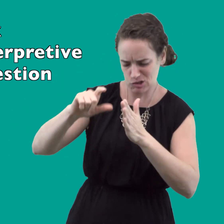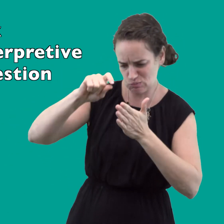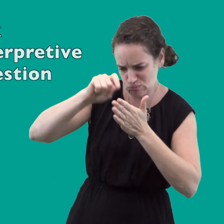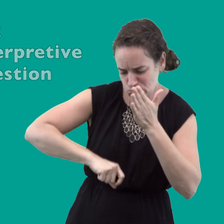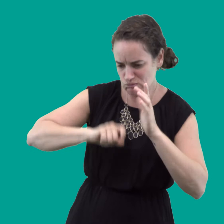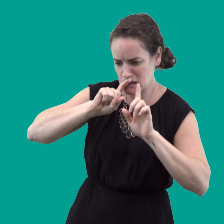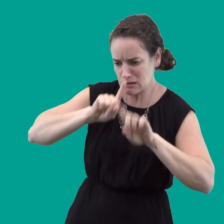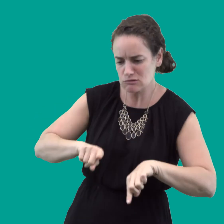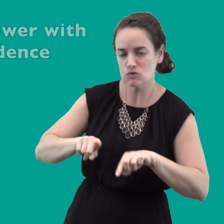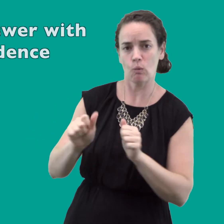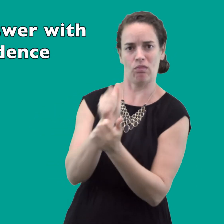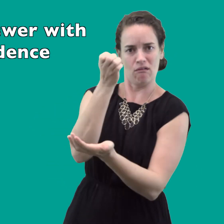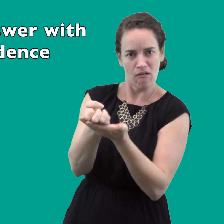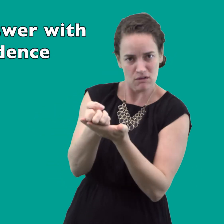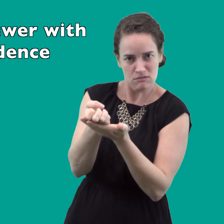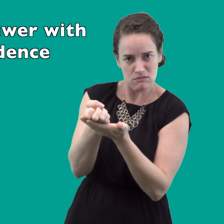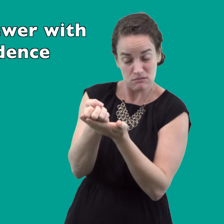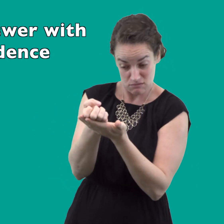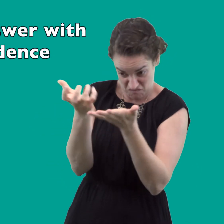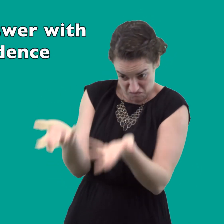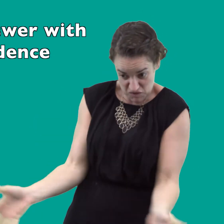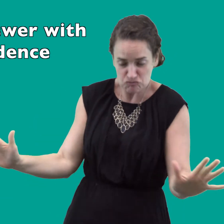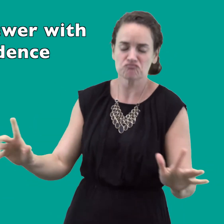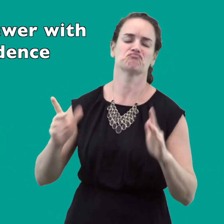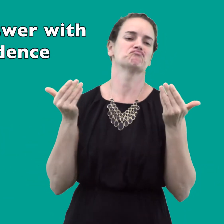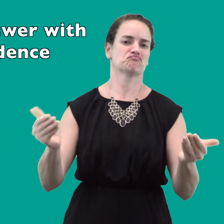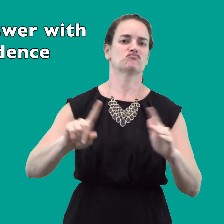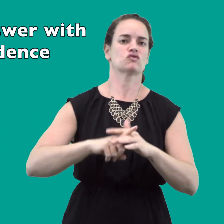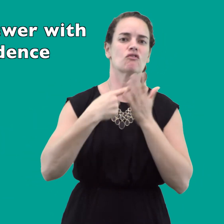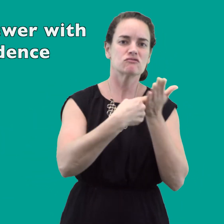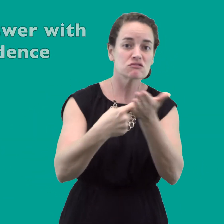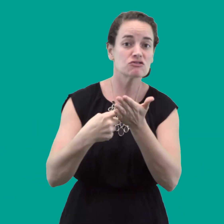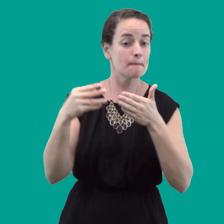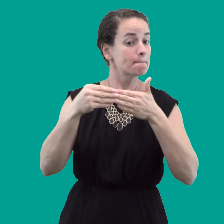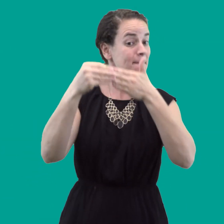Give the students a chance to write their answer with evidence and then go ahead and start the discussion.